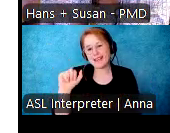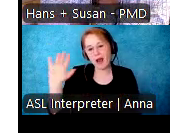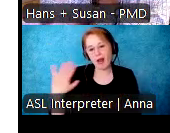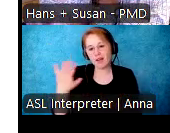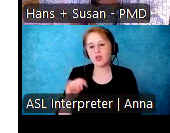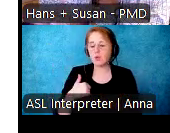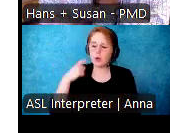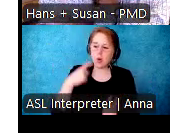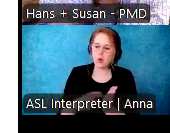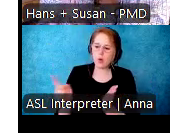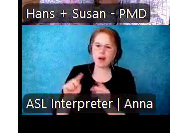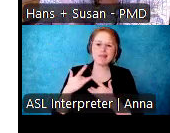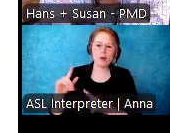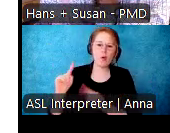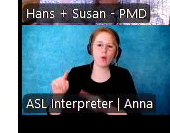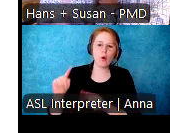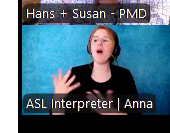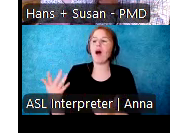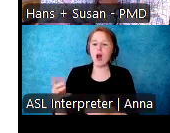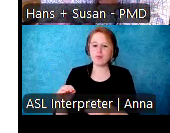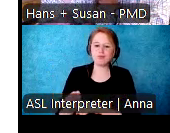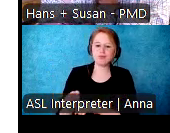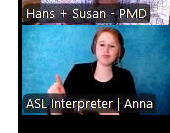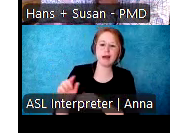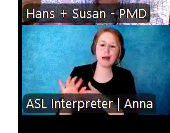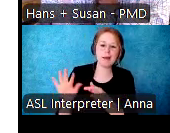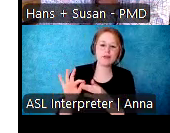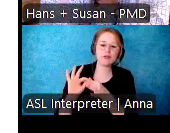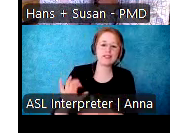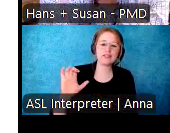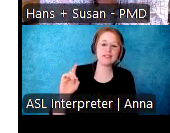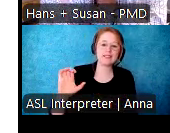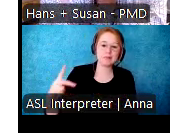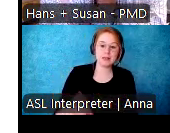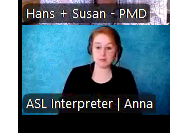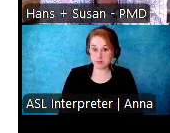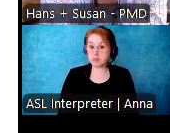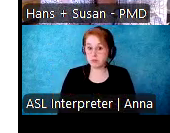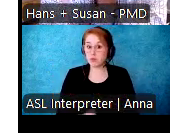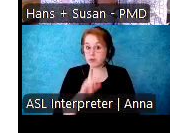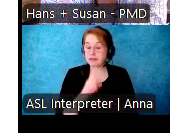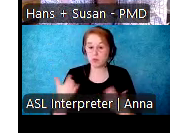where they are and see, hey, here's a message about CDCP. And that's proven very effective for us.